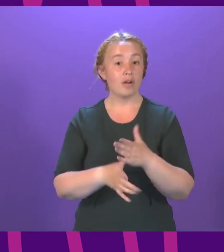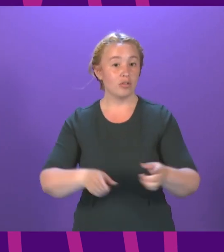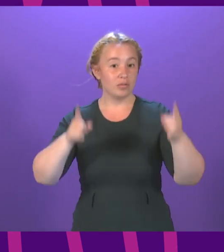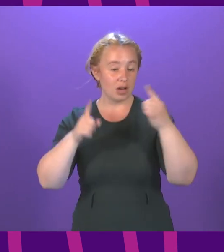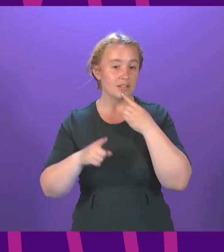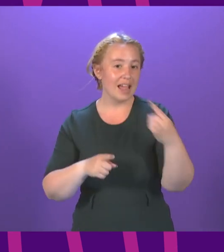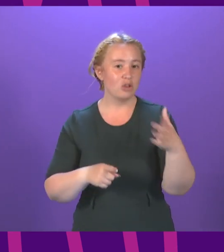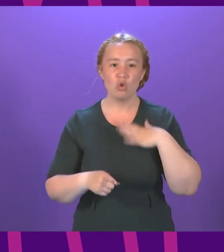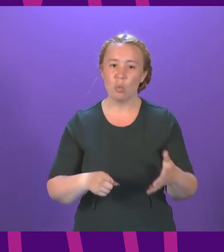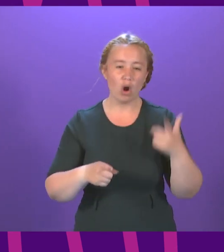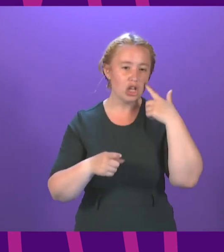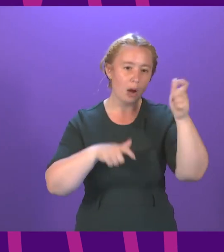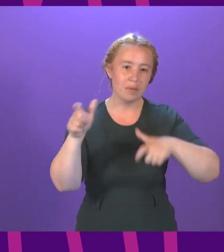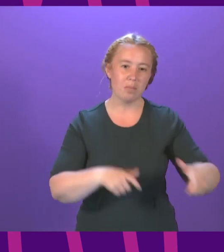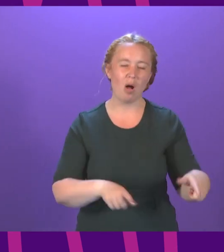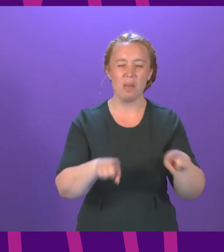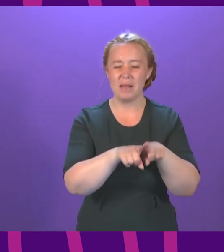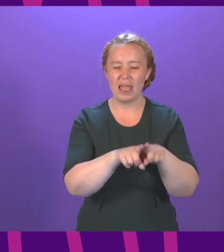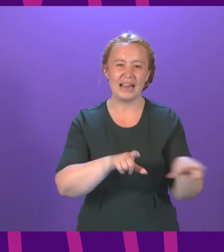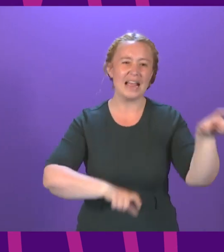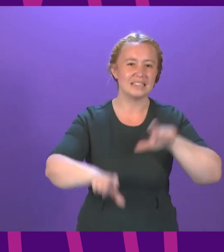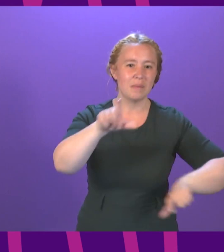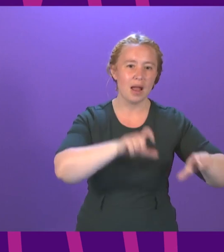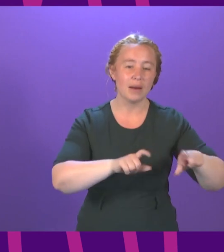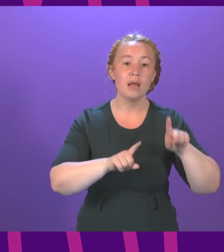but the majority of those who work in the hospitality sector are young and are not